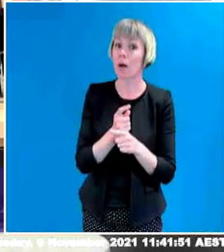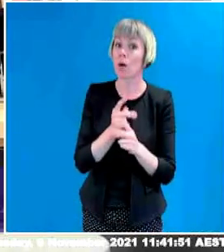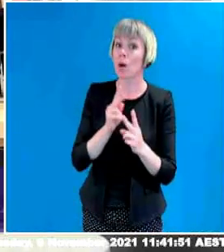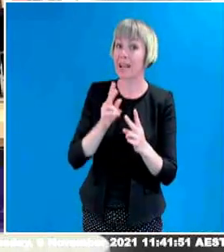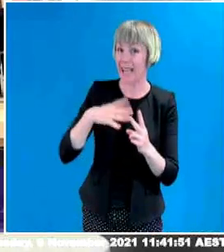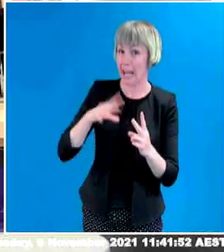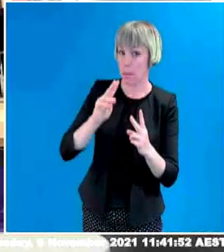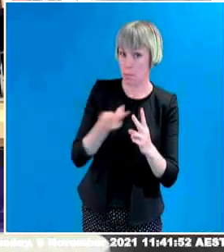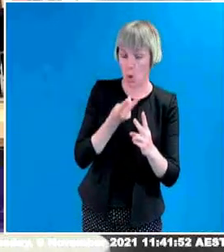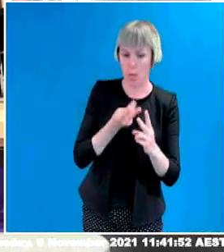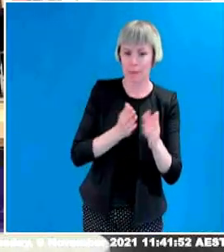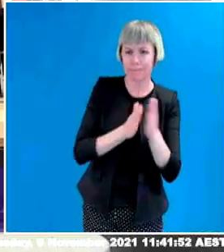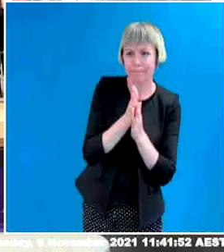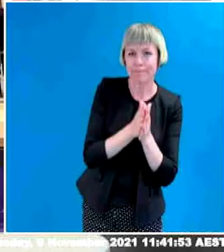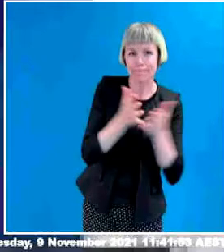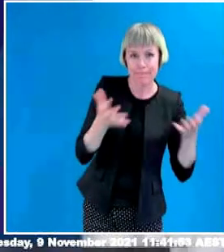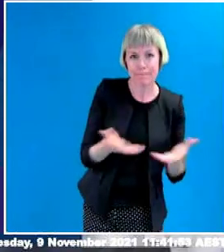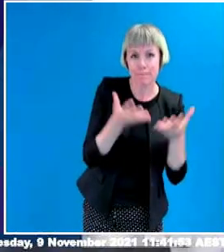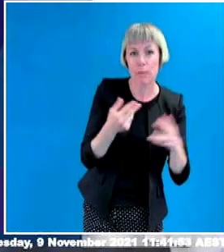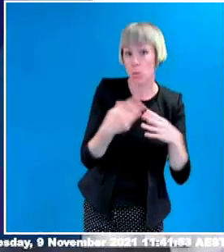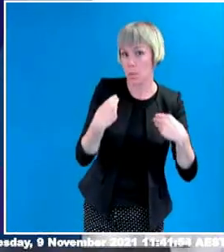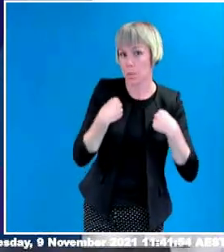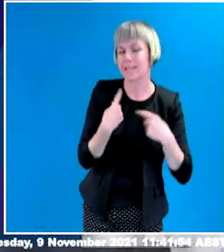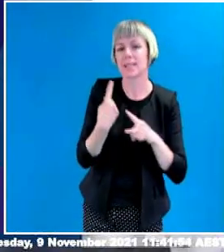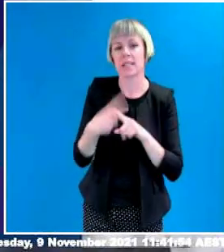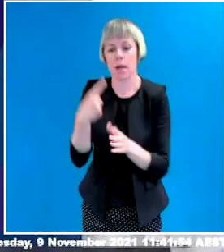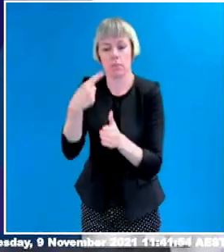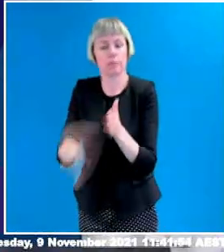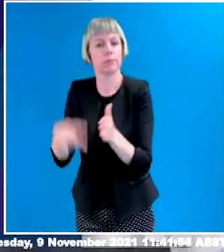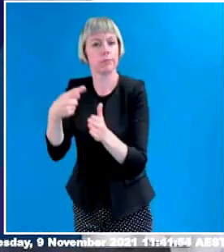Do you have any specific suggestions for the Royal Commission as to how we can